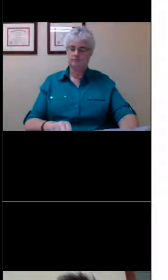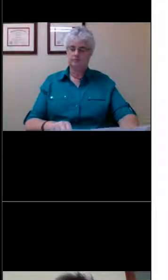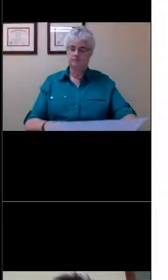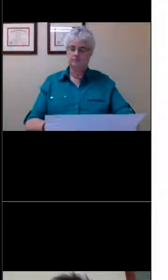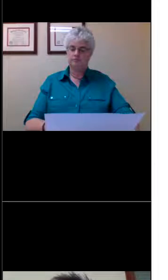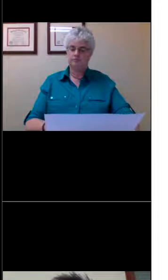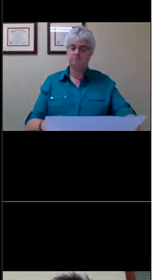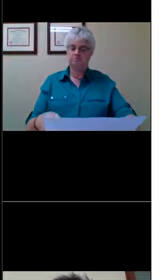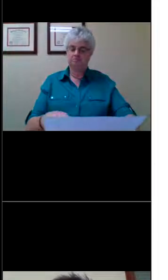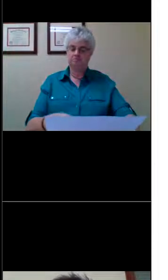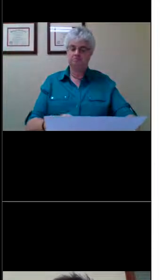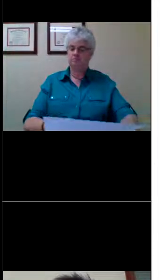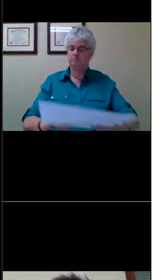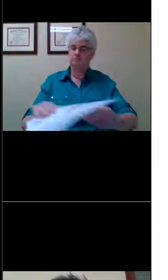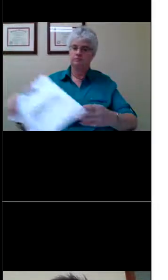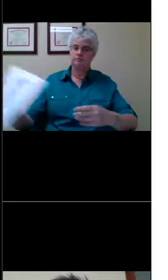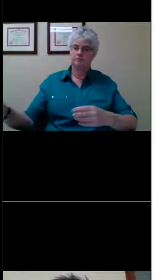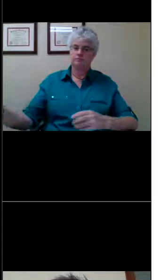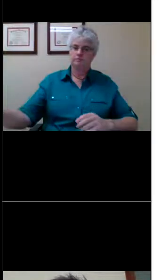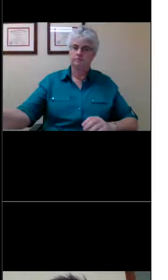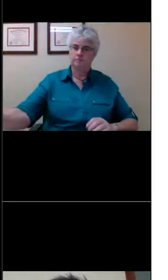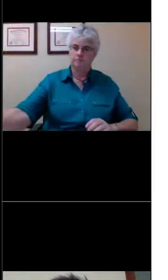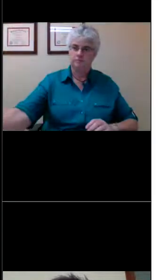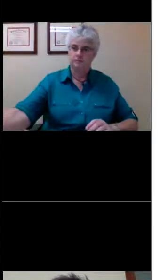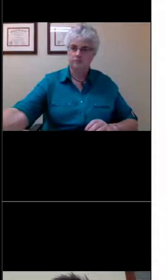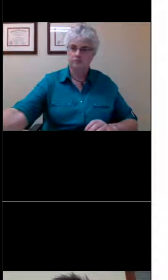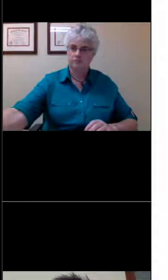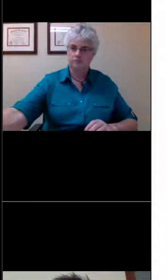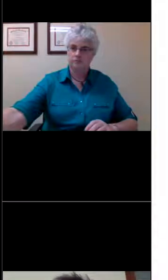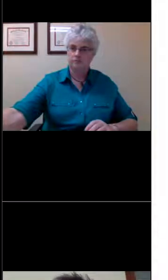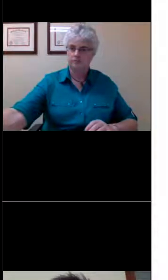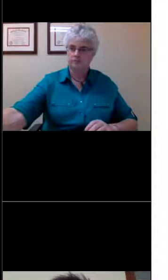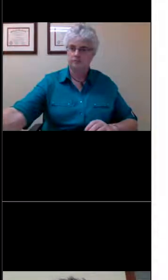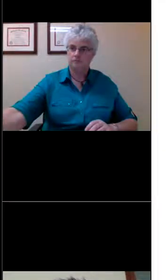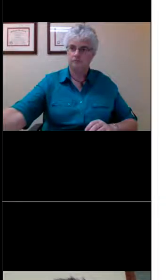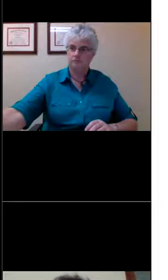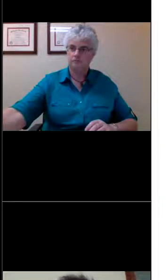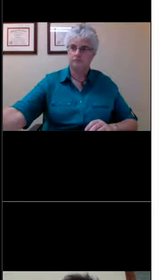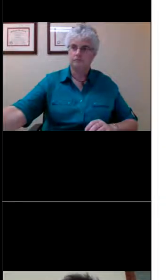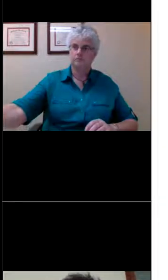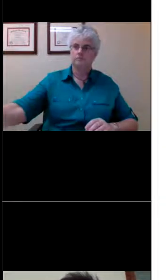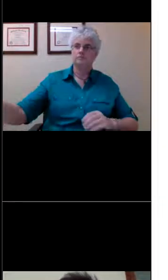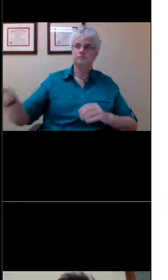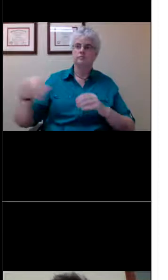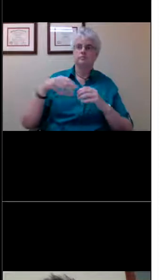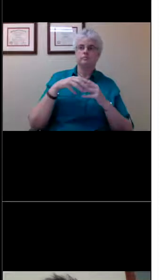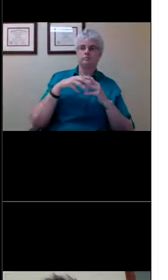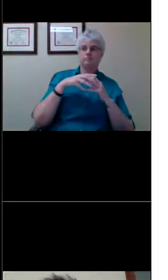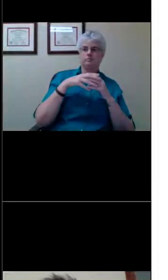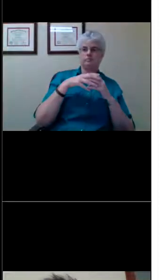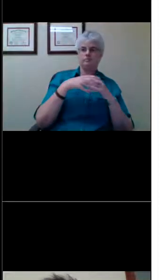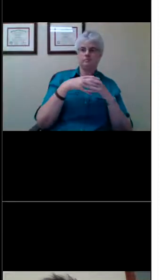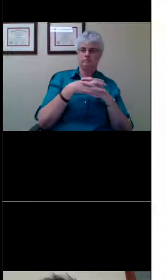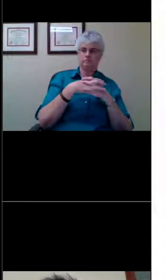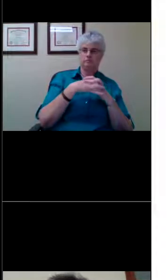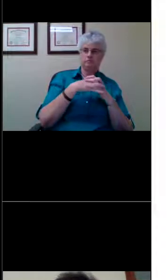I have many hats so I also volunteer as the Communications Director for a